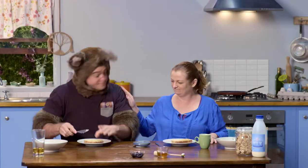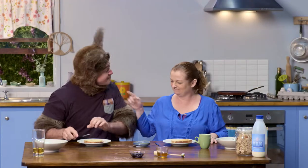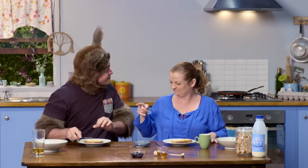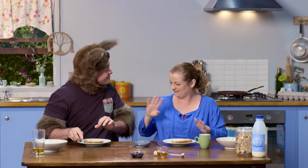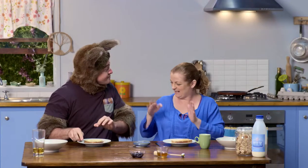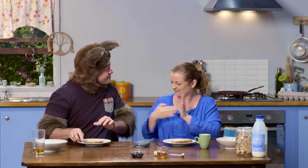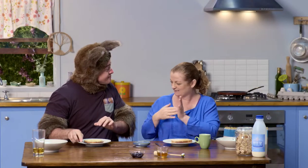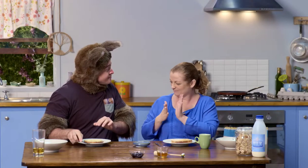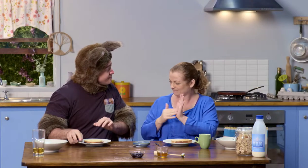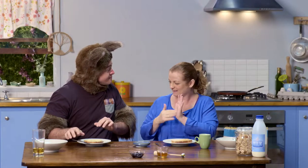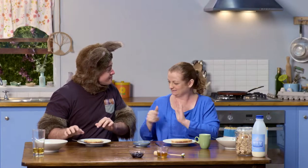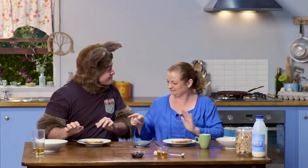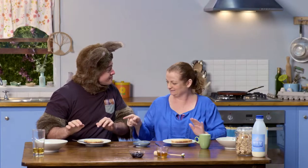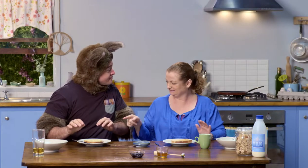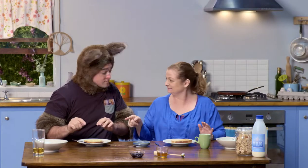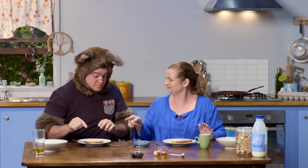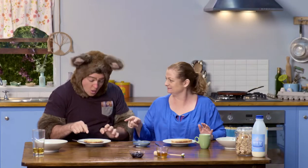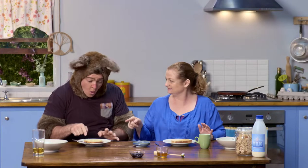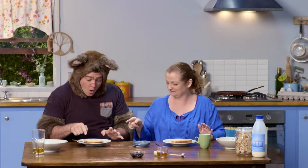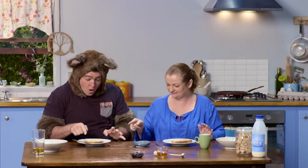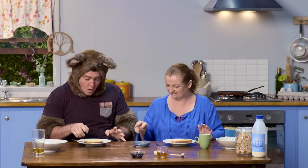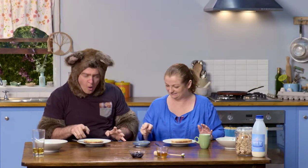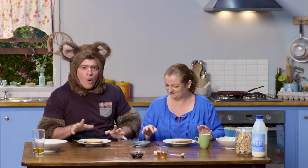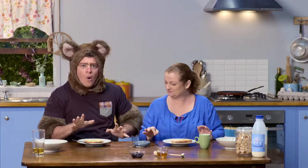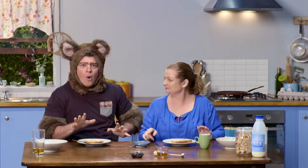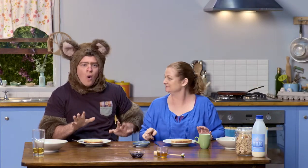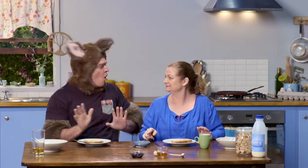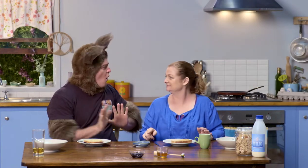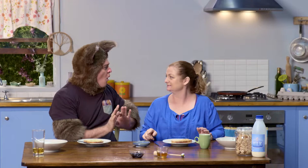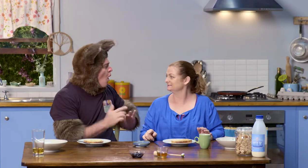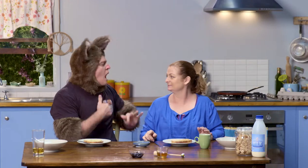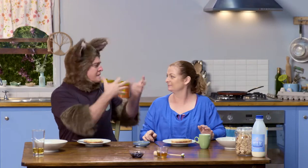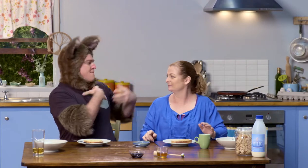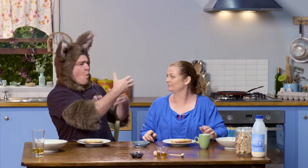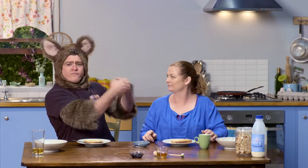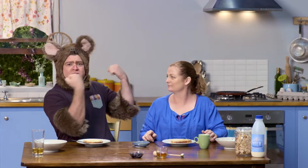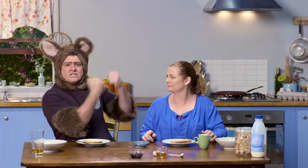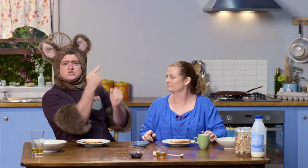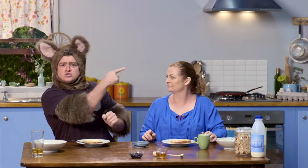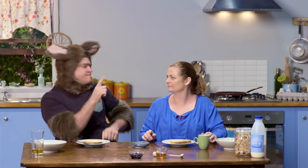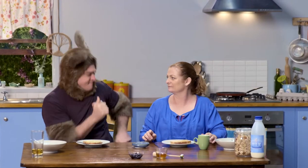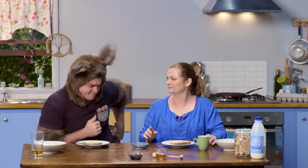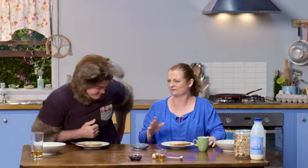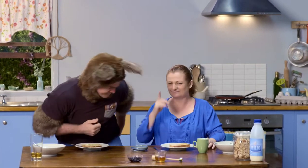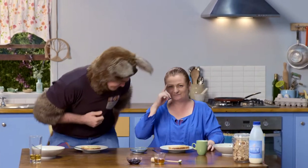Possum, that's the last of the butter. Oh. Oh. I know, I'll get some more from the fridge.